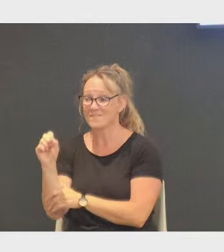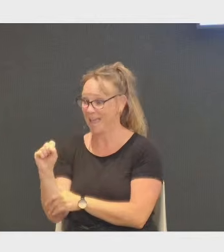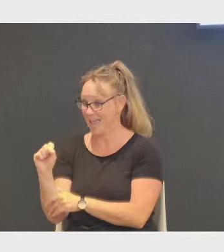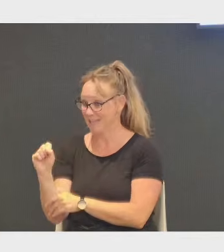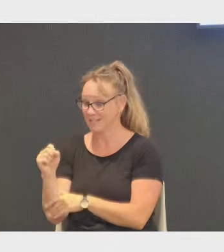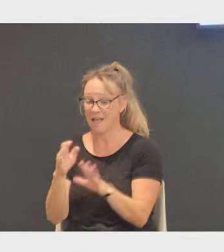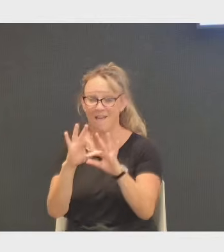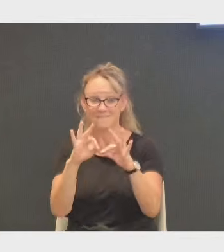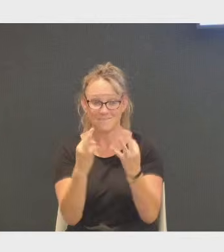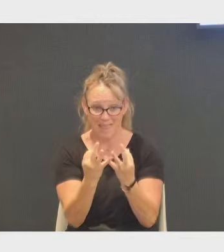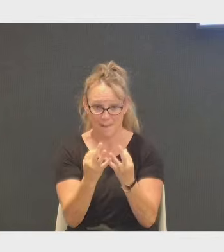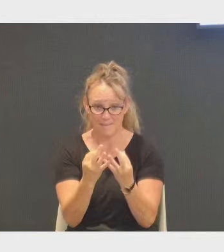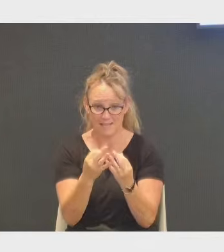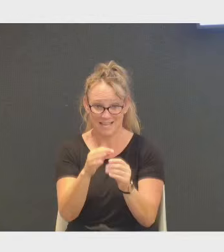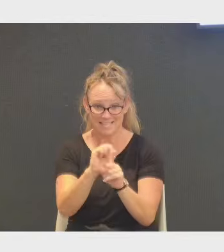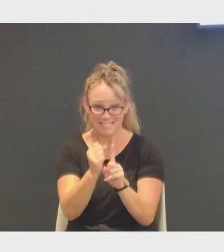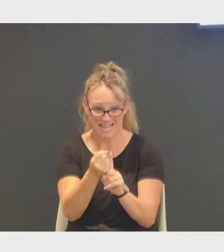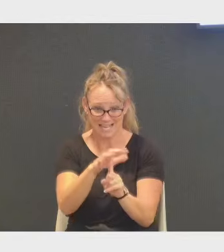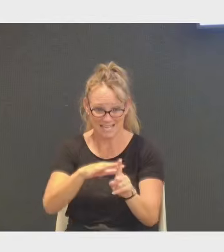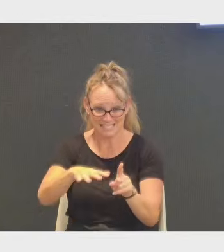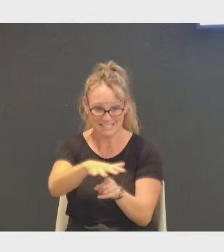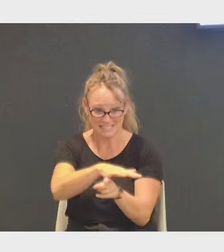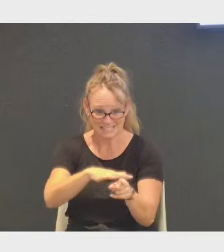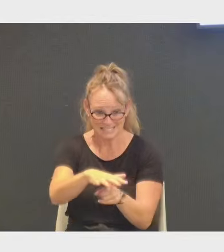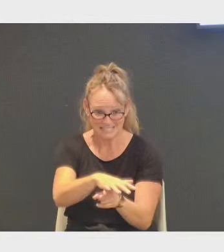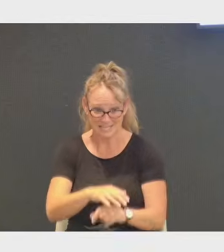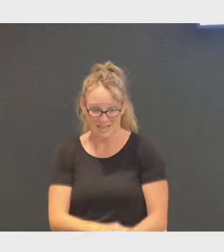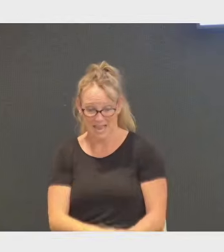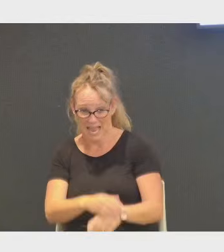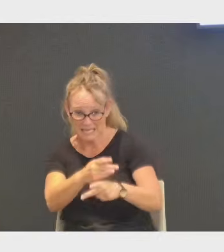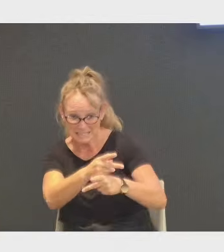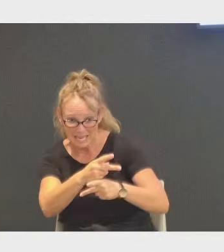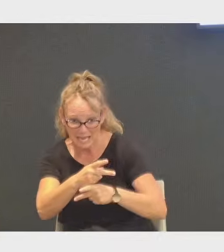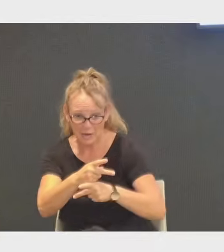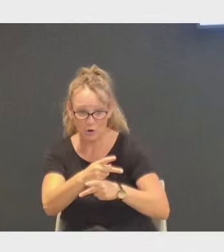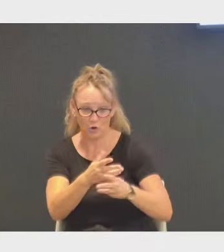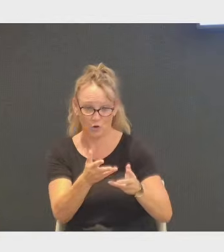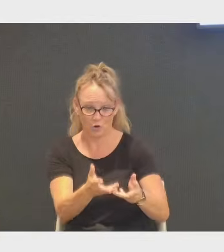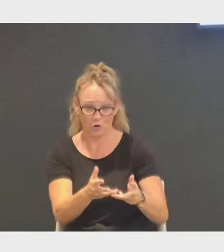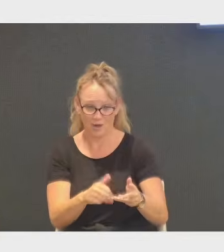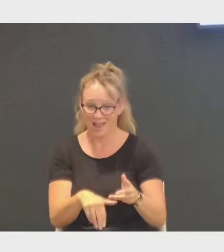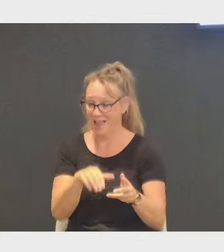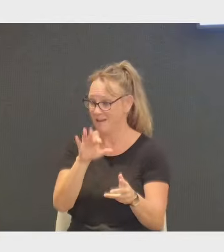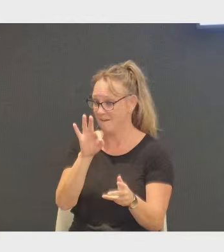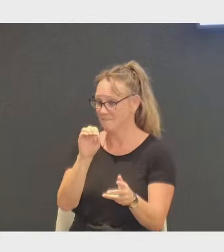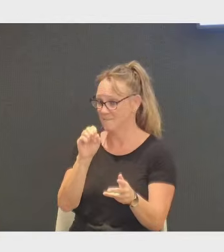settings. The key for those being kinship care and foster care. Um, nine of 10 children exiting